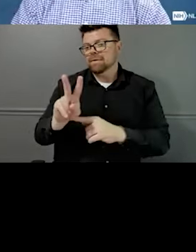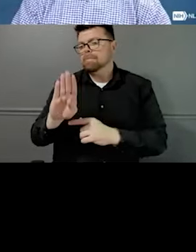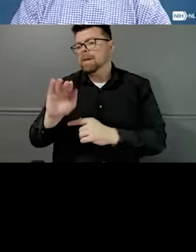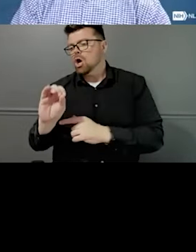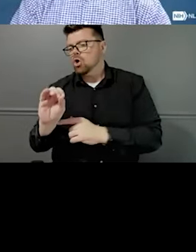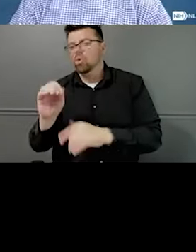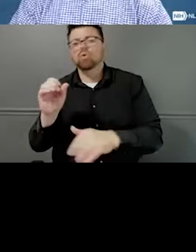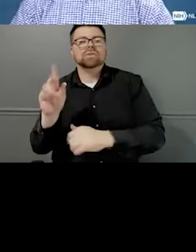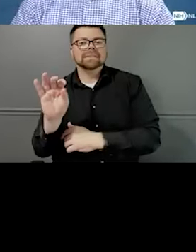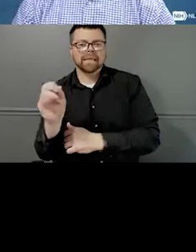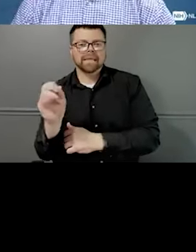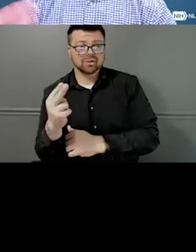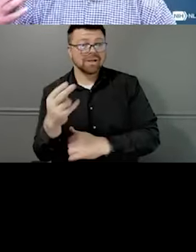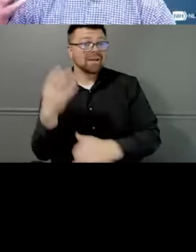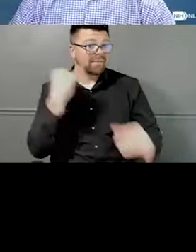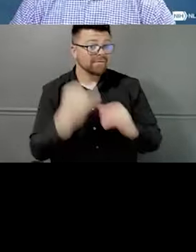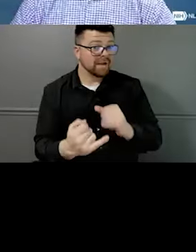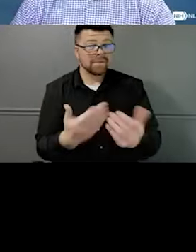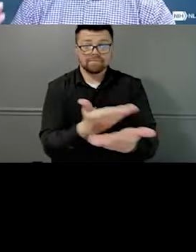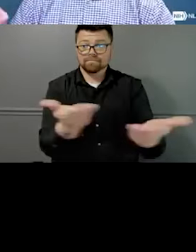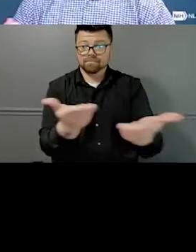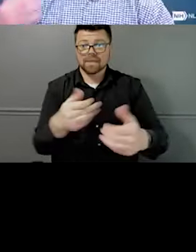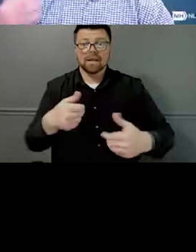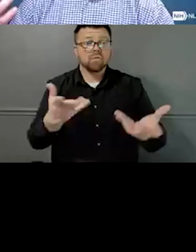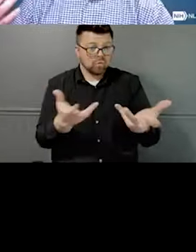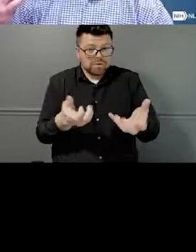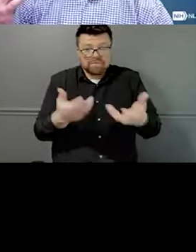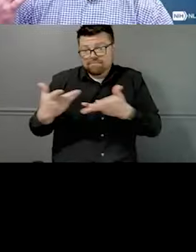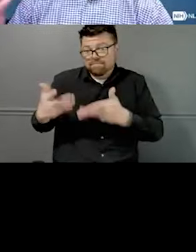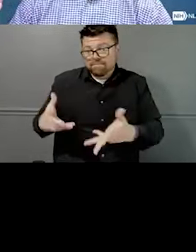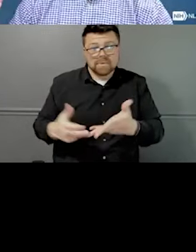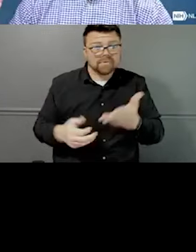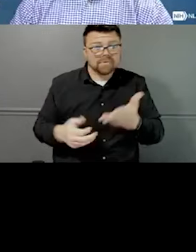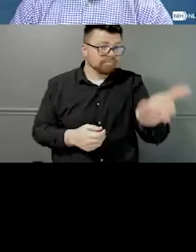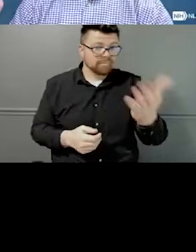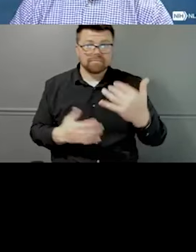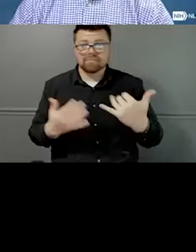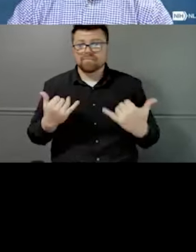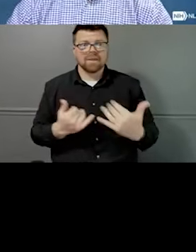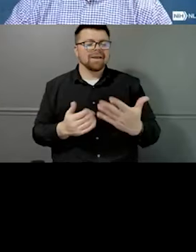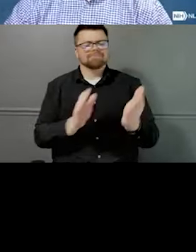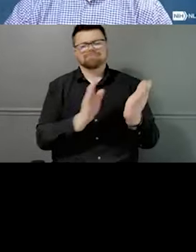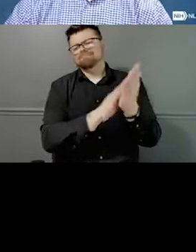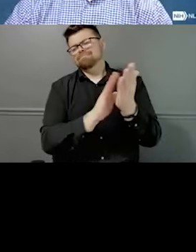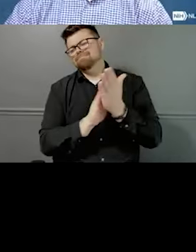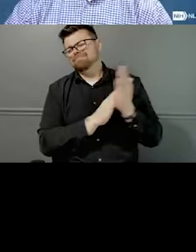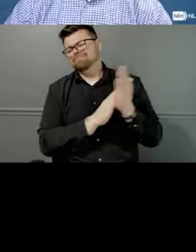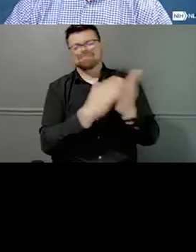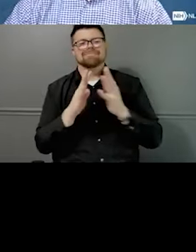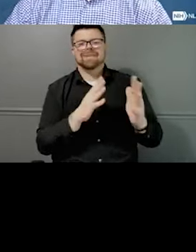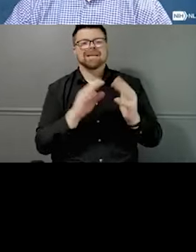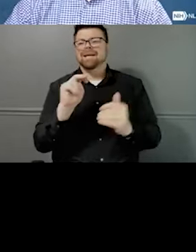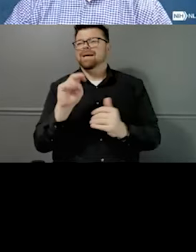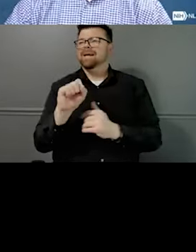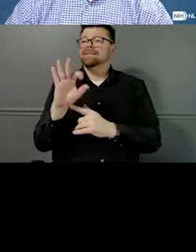Finally, I want to end by giving a big props to the NSF grant application community